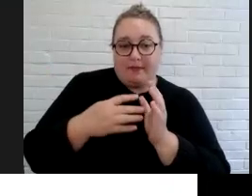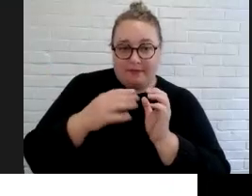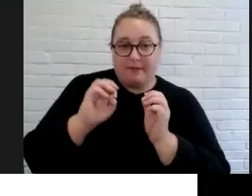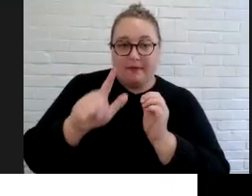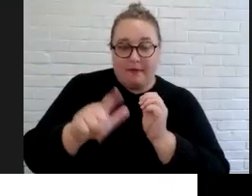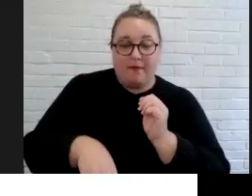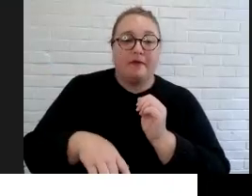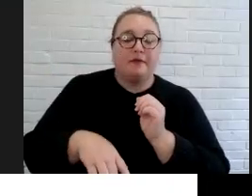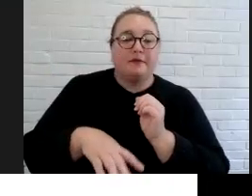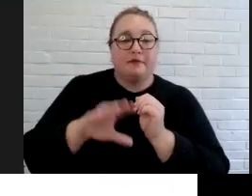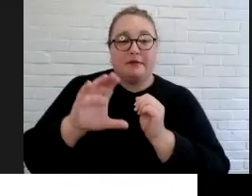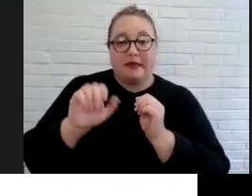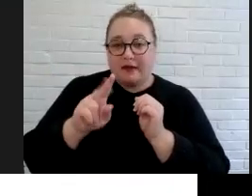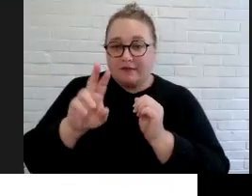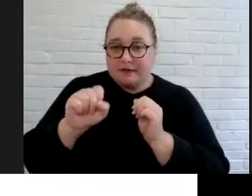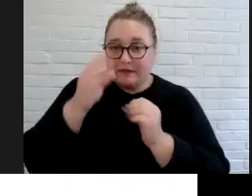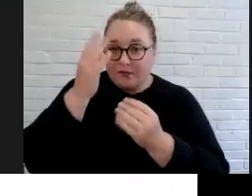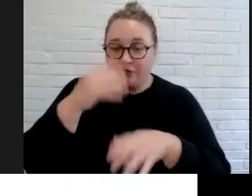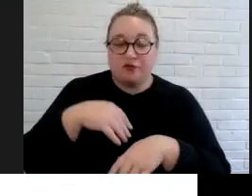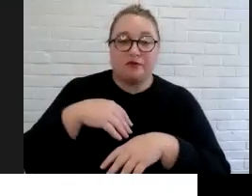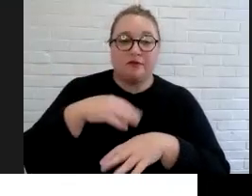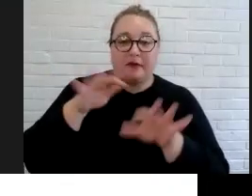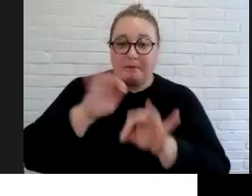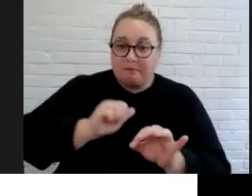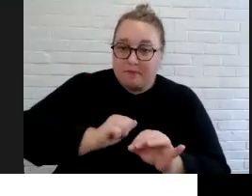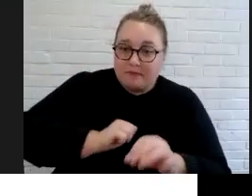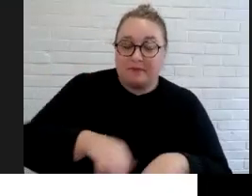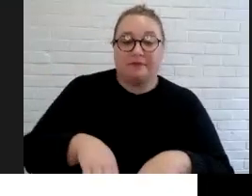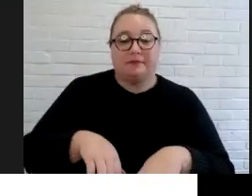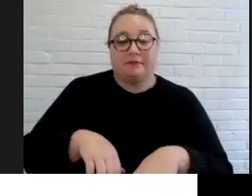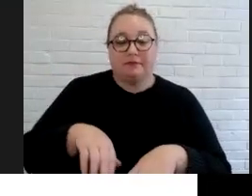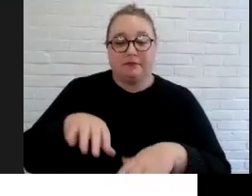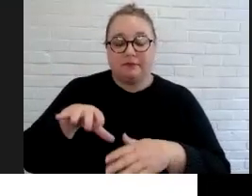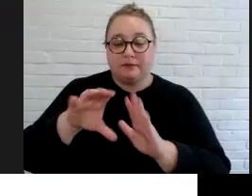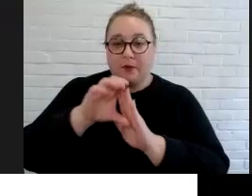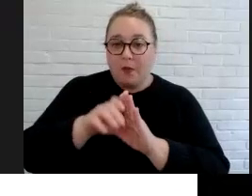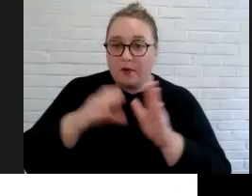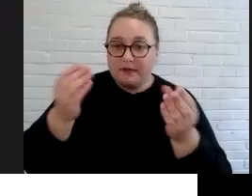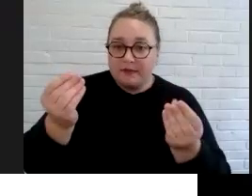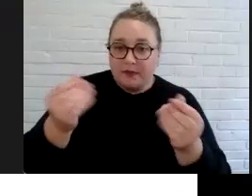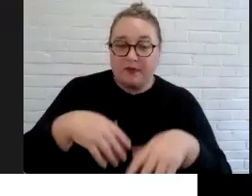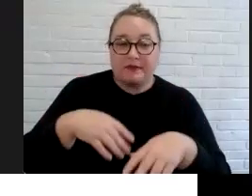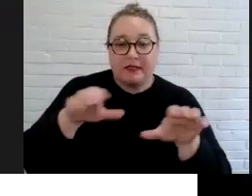about the course, my syllabus, the course materials, the activities that should be completed by the end of the week, and so on.